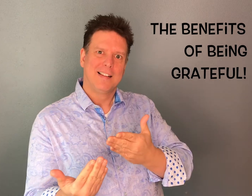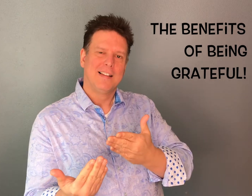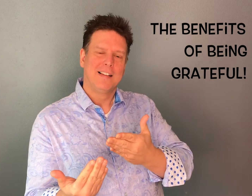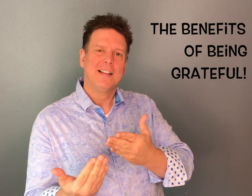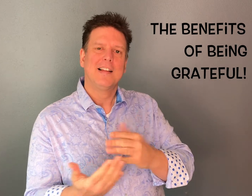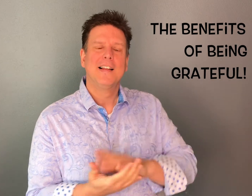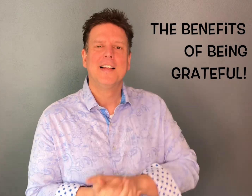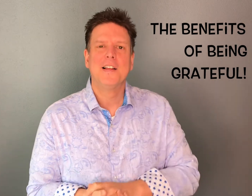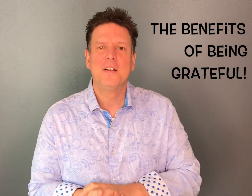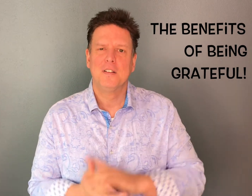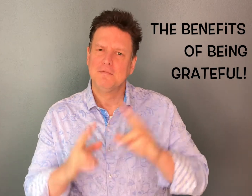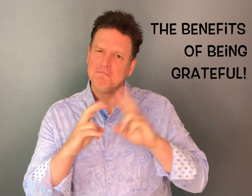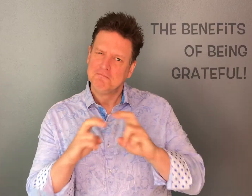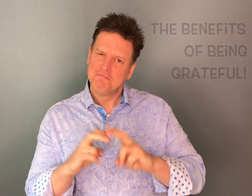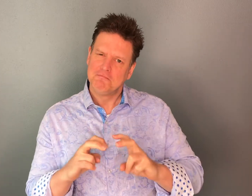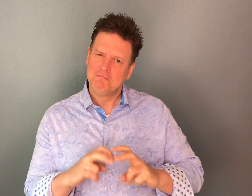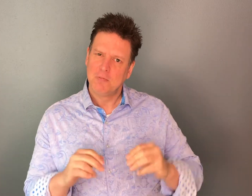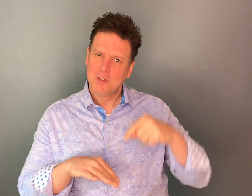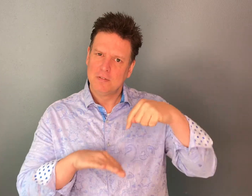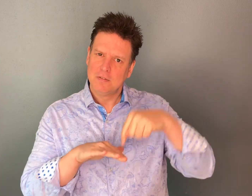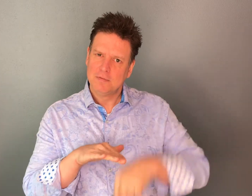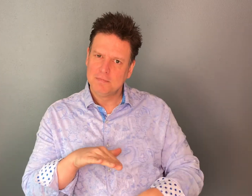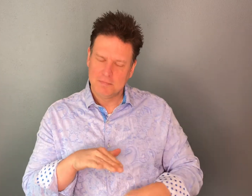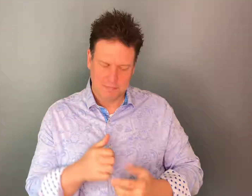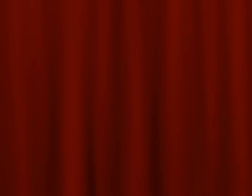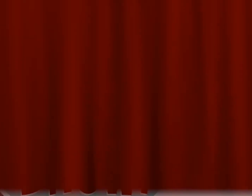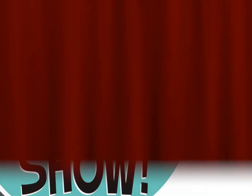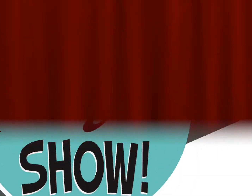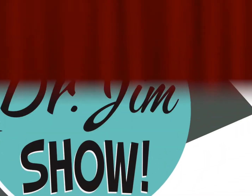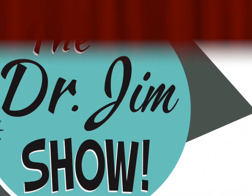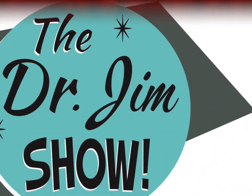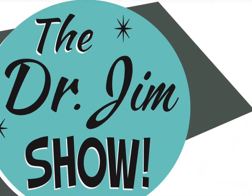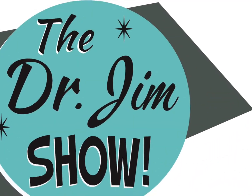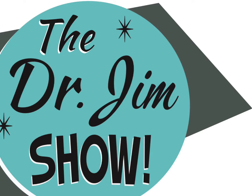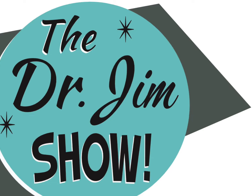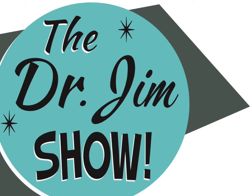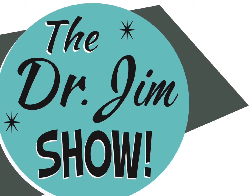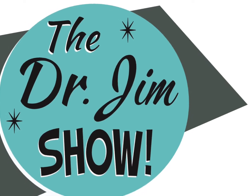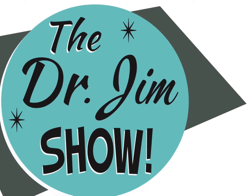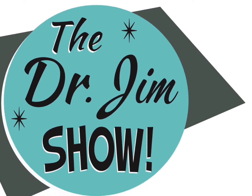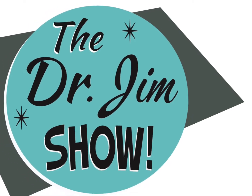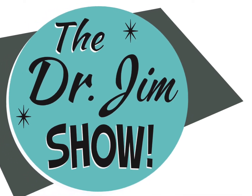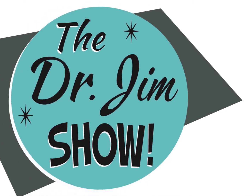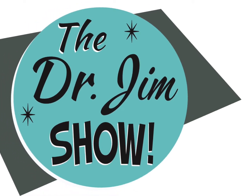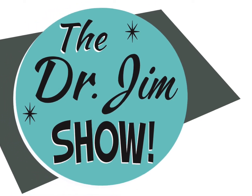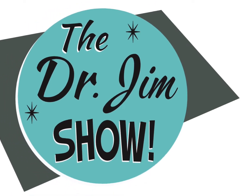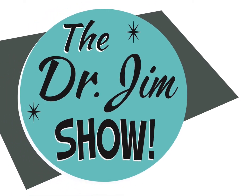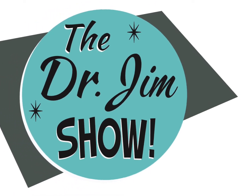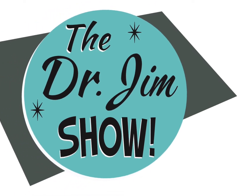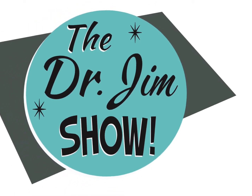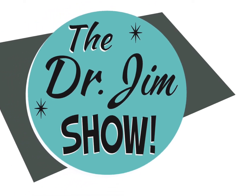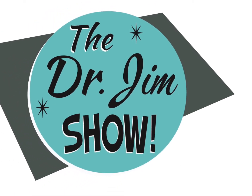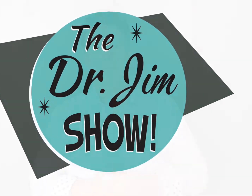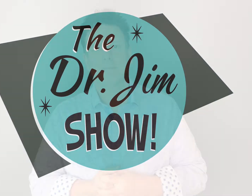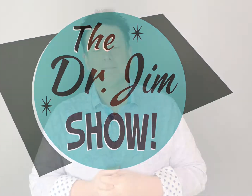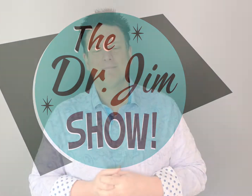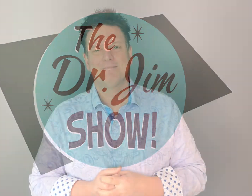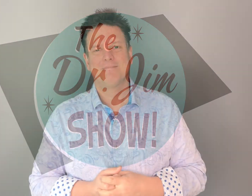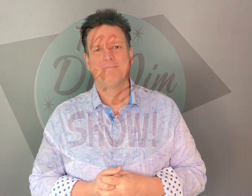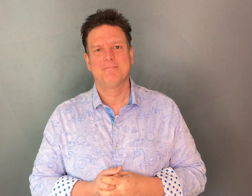means to be thankful. We're going to take a deep look at this It's the Dr. Jim Show!